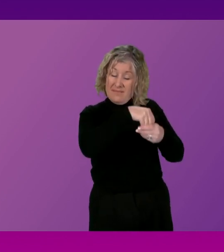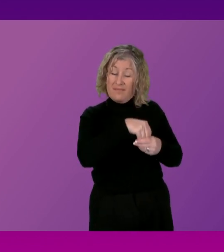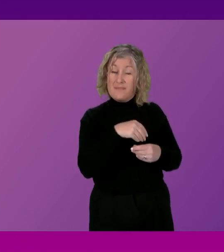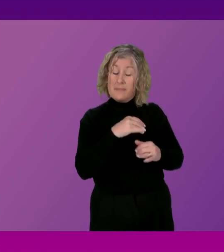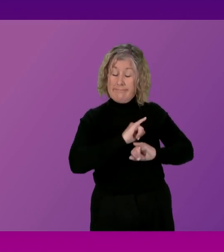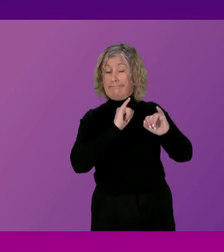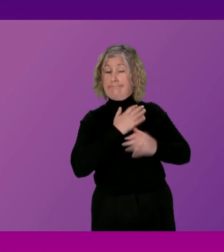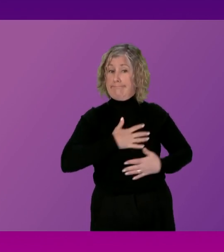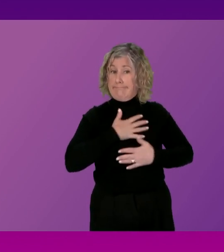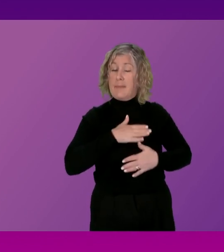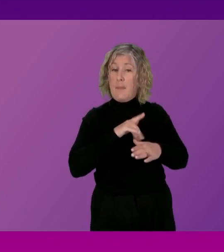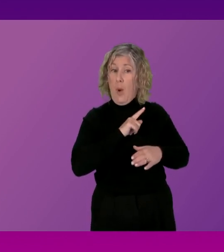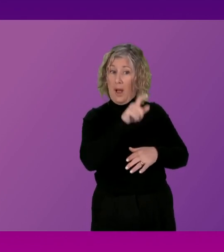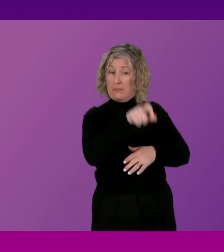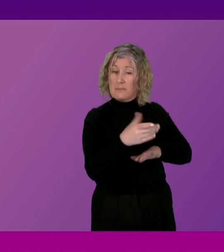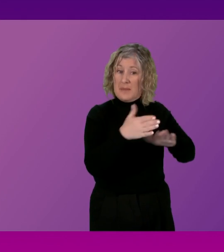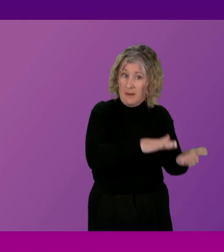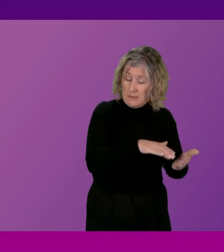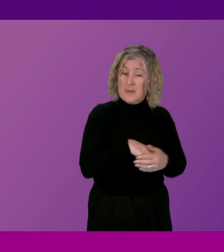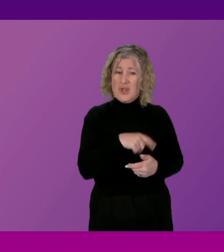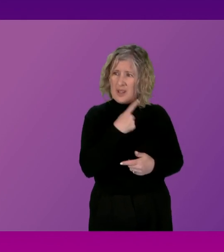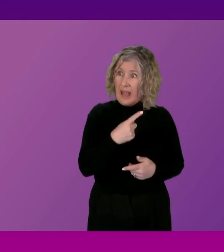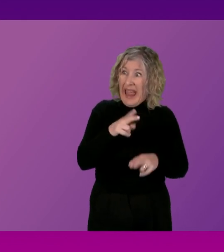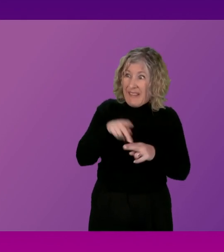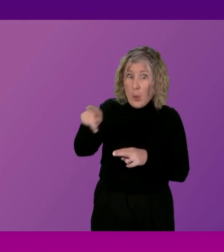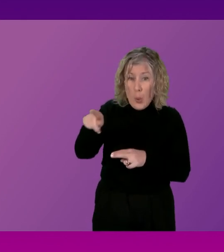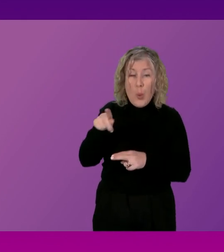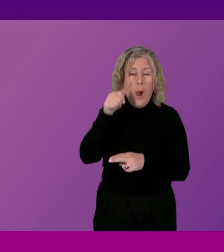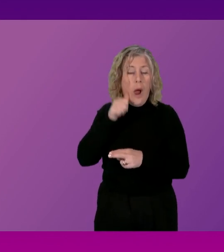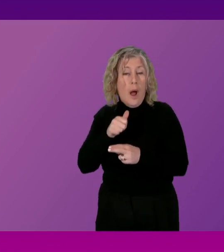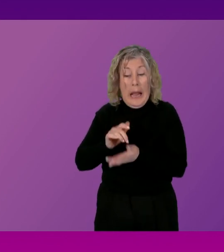“If someone deliberately deleted stuff to avoid us getting to the truth, then morally